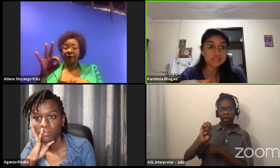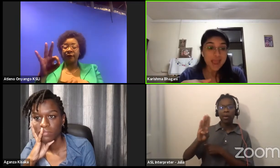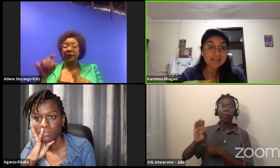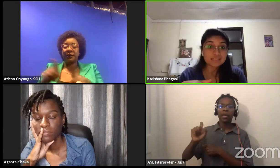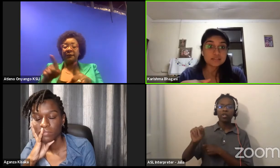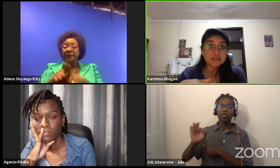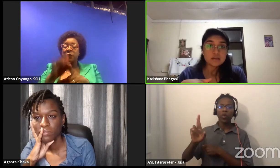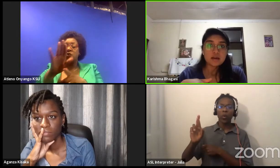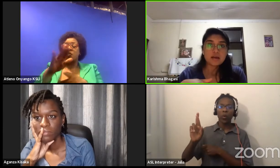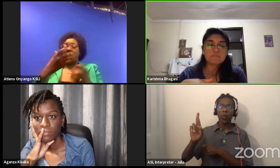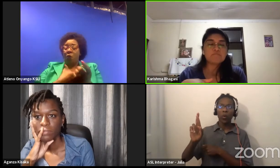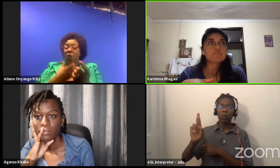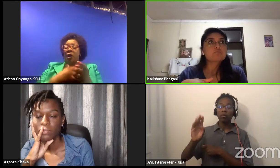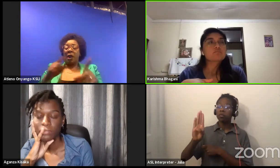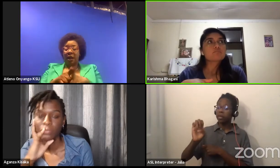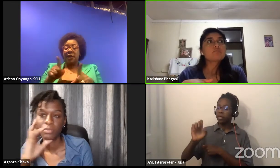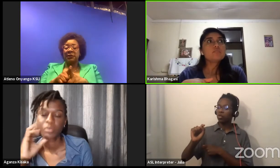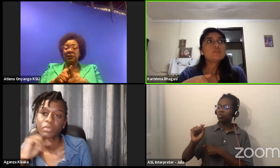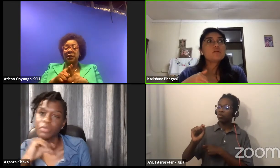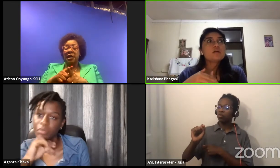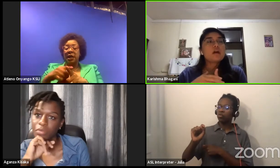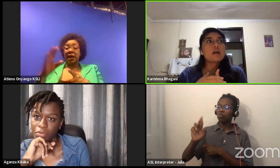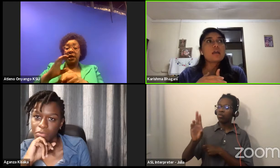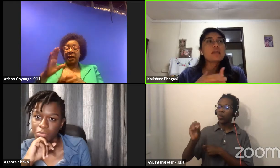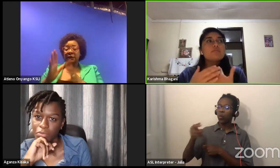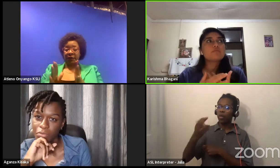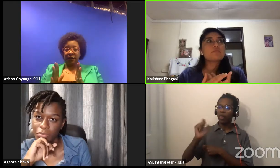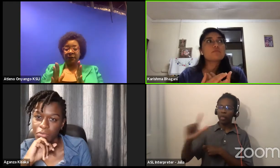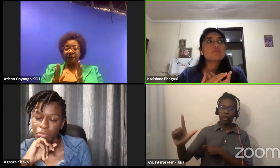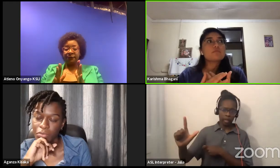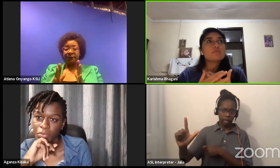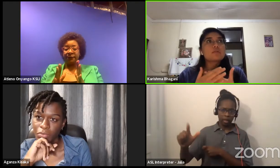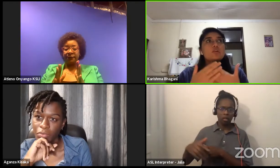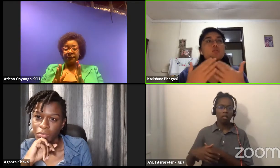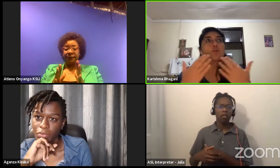as an actor, if you're not finding the space in Kampala,